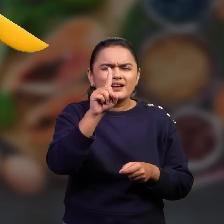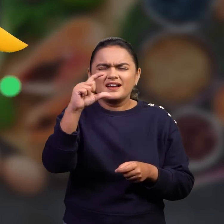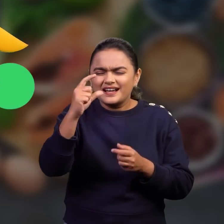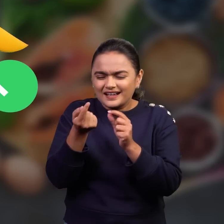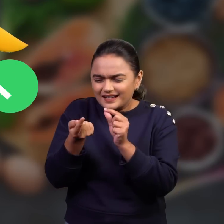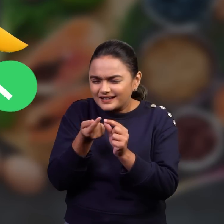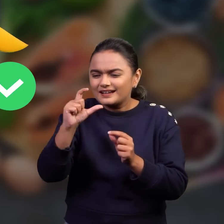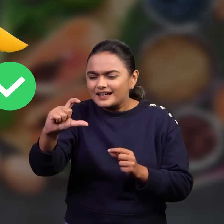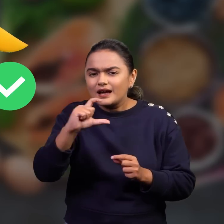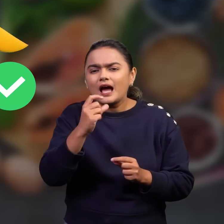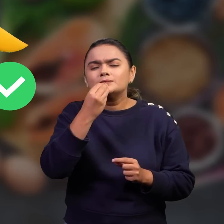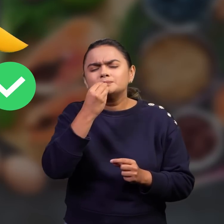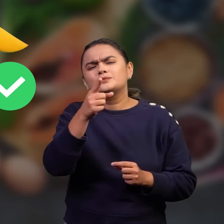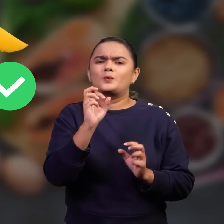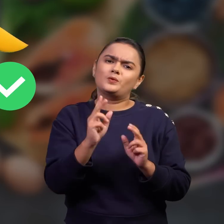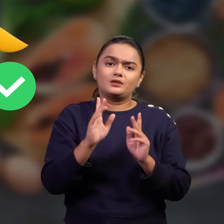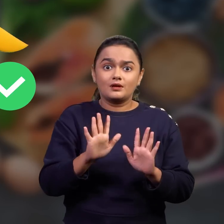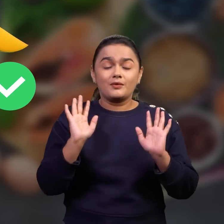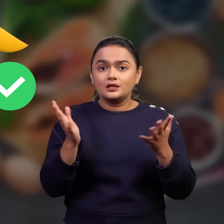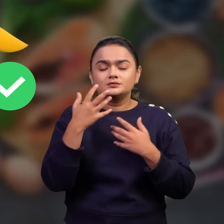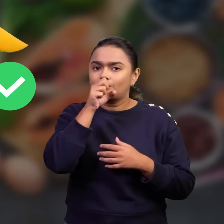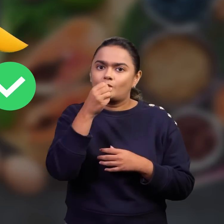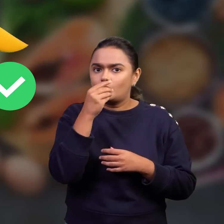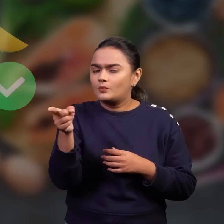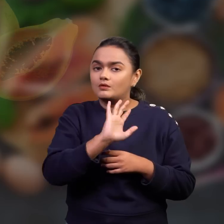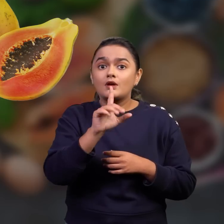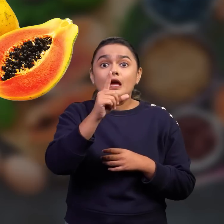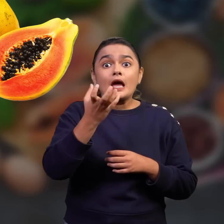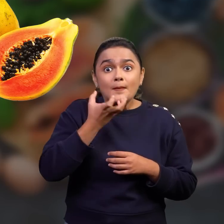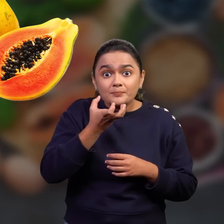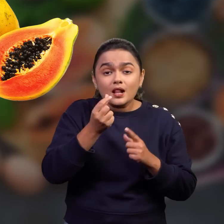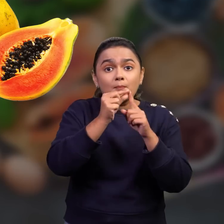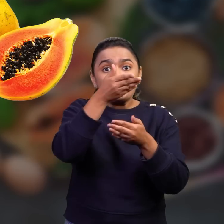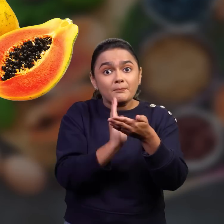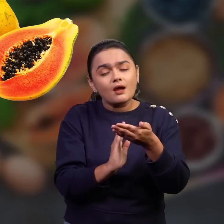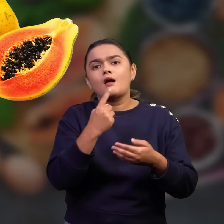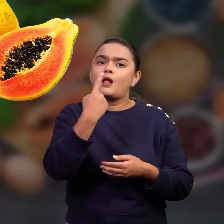and try a small piece of mango, but not otherwise. You can eat apple and papaya.